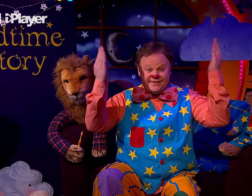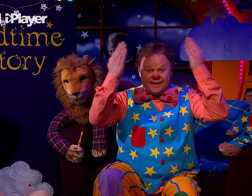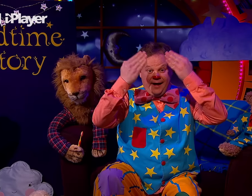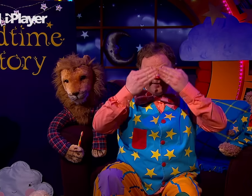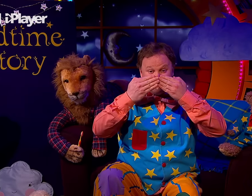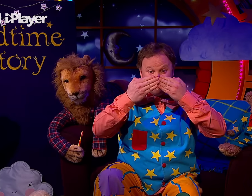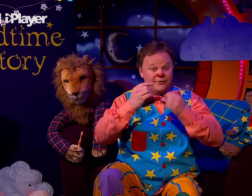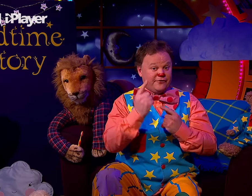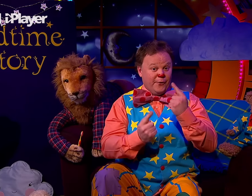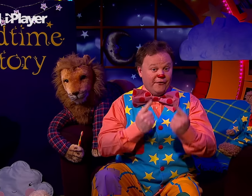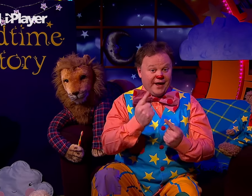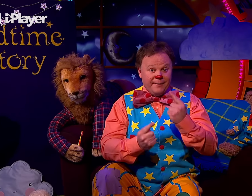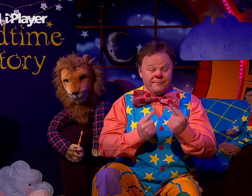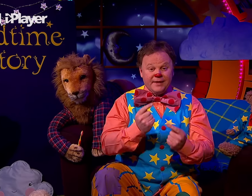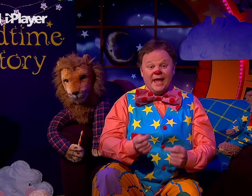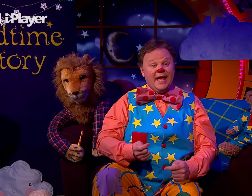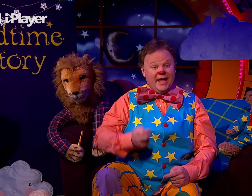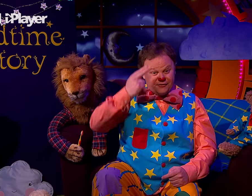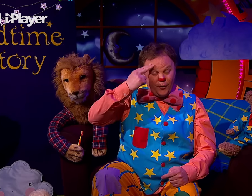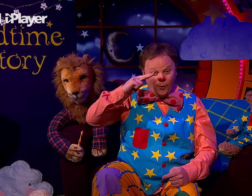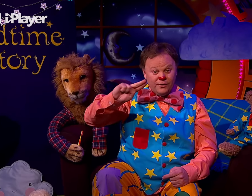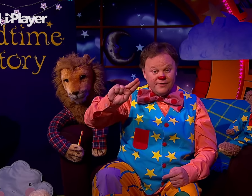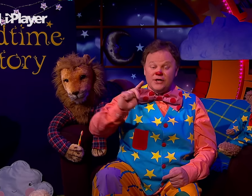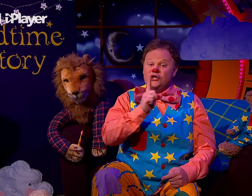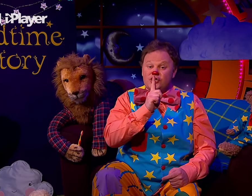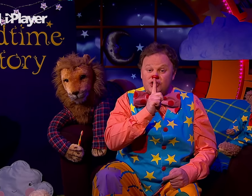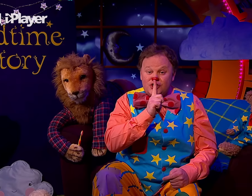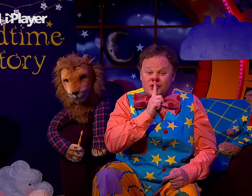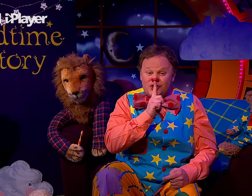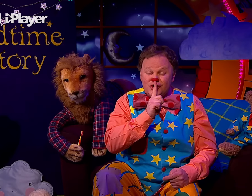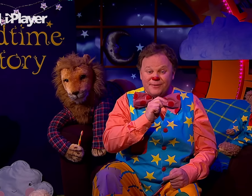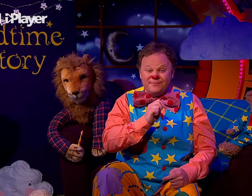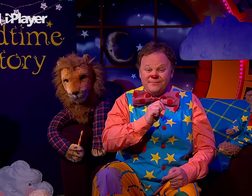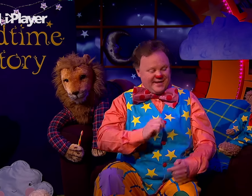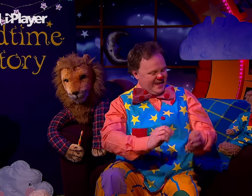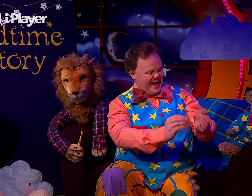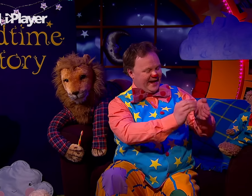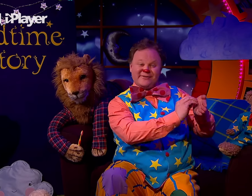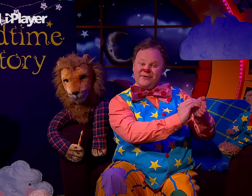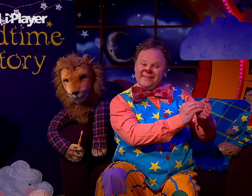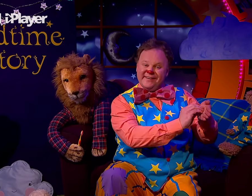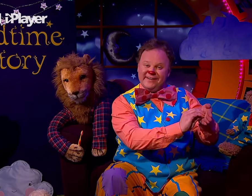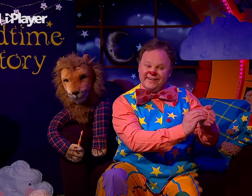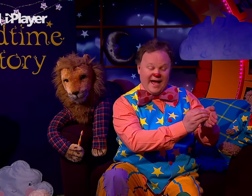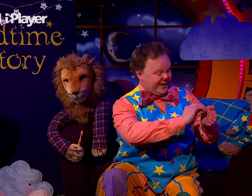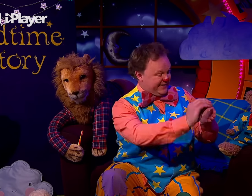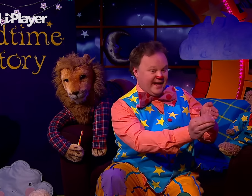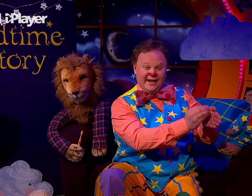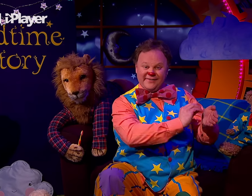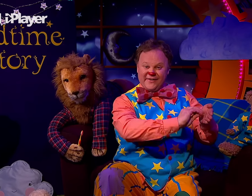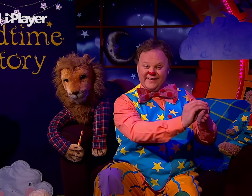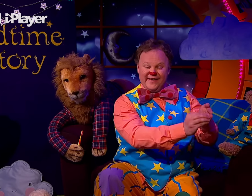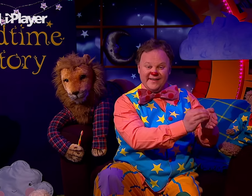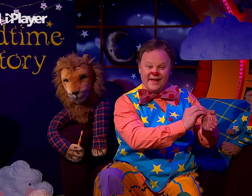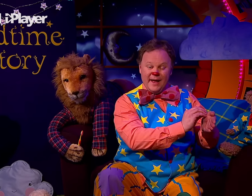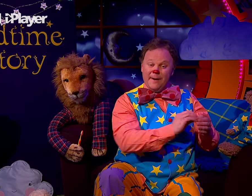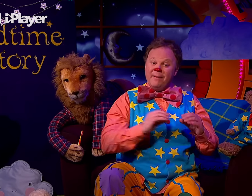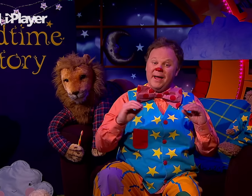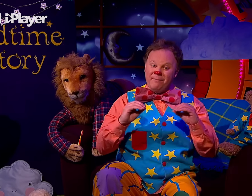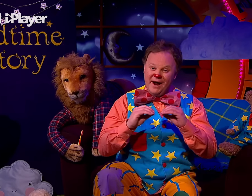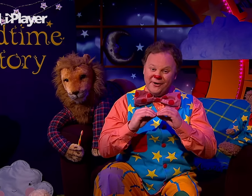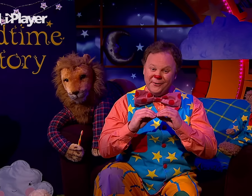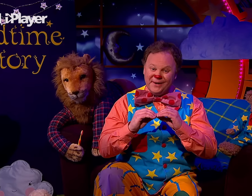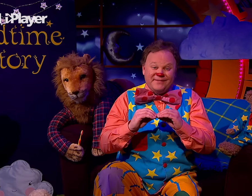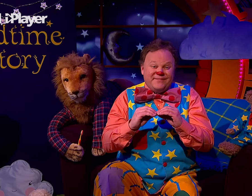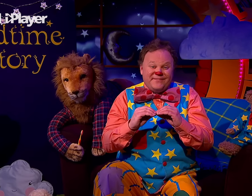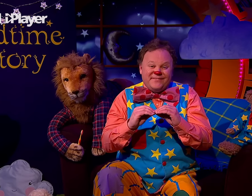tonight's story is called shh and it's written and illustrated by baru